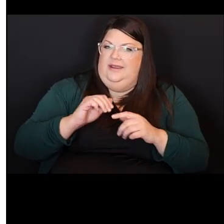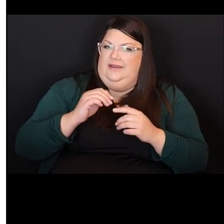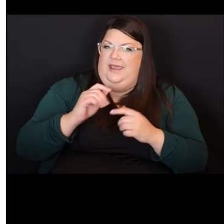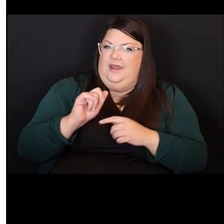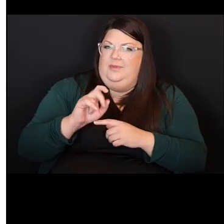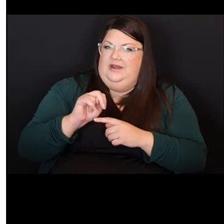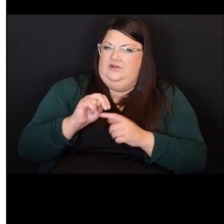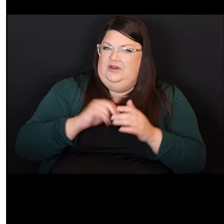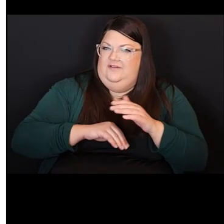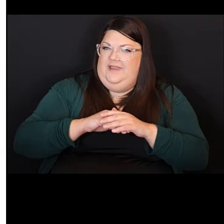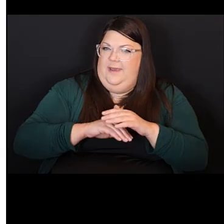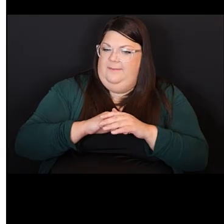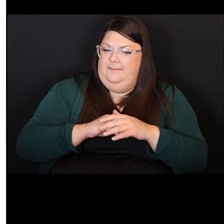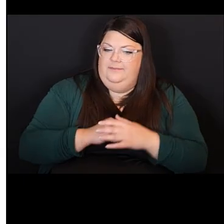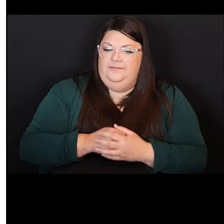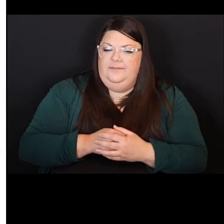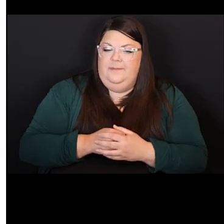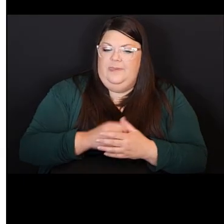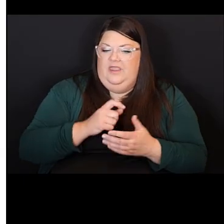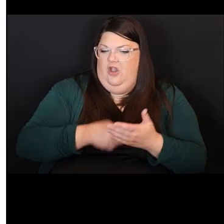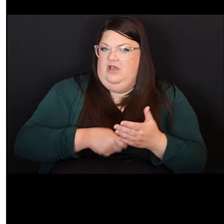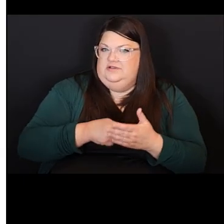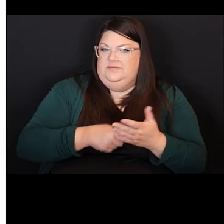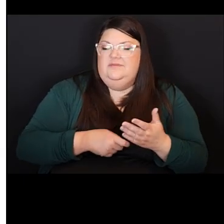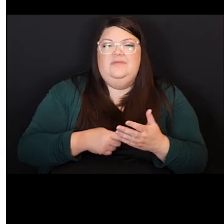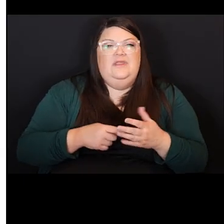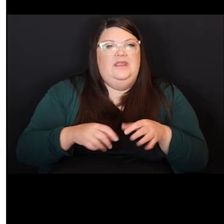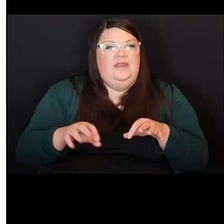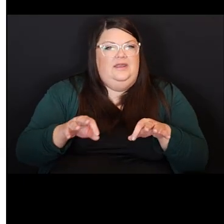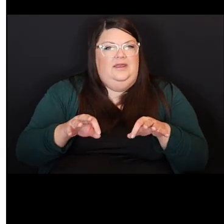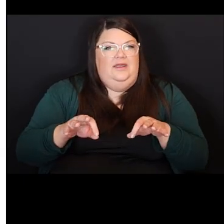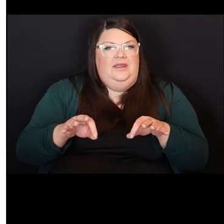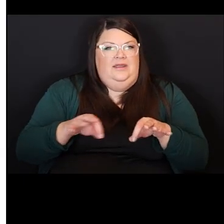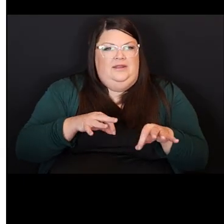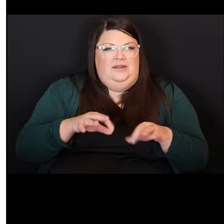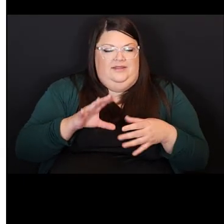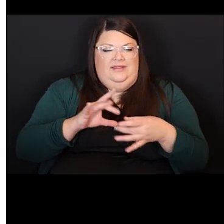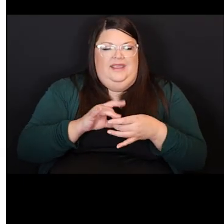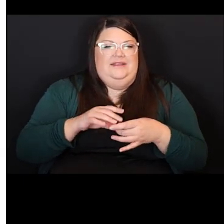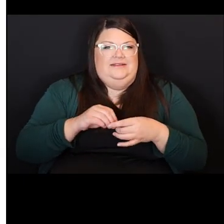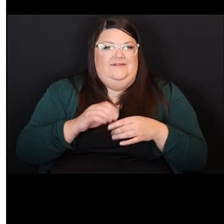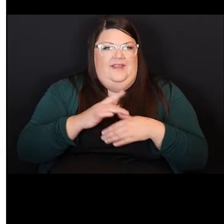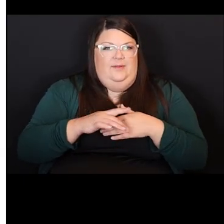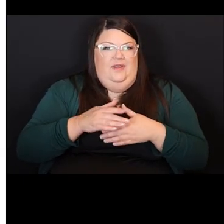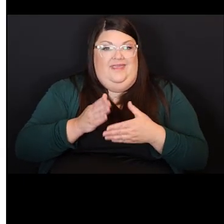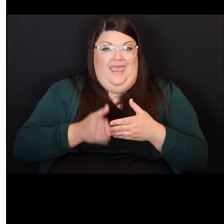reference at the end of this presentation and available in the description below the video.